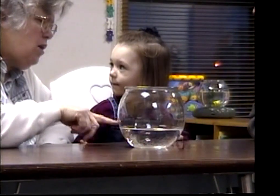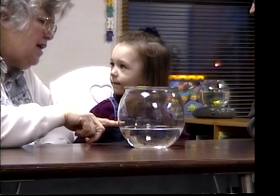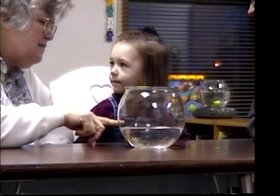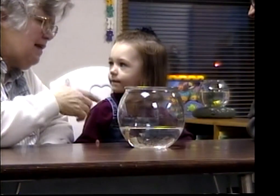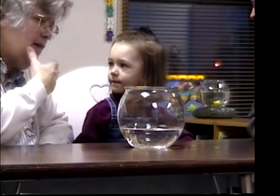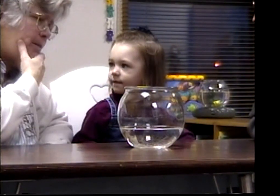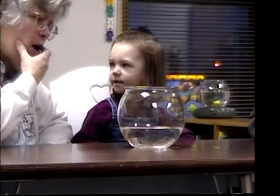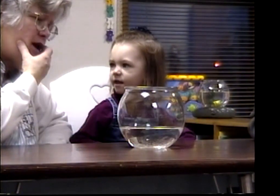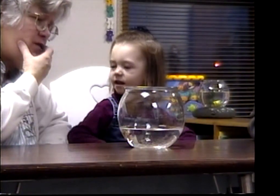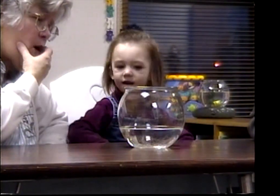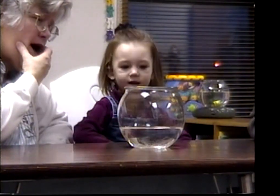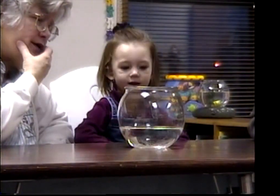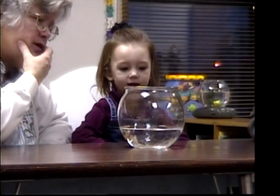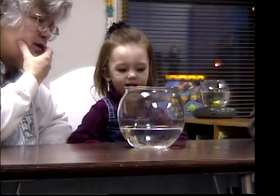"Who lives in the bowl of water?"